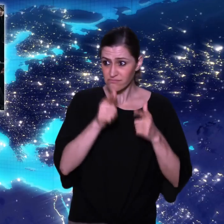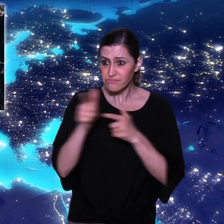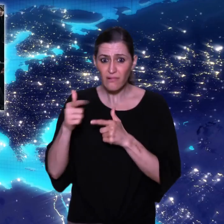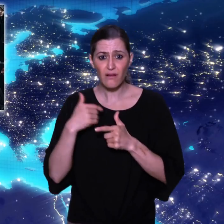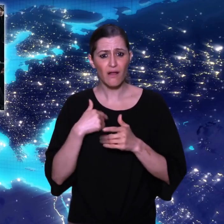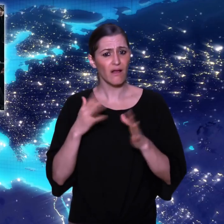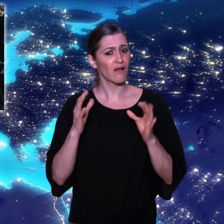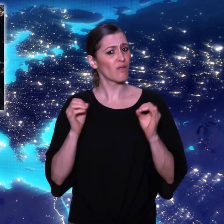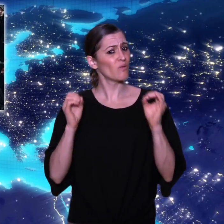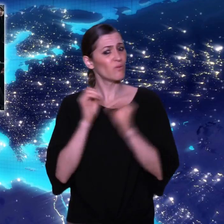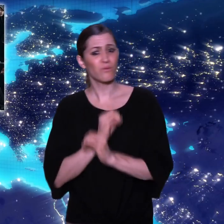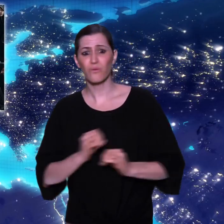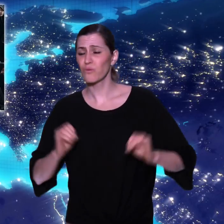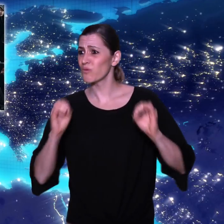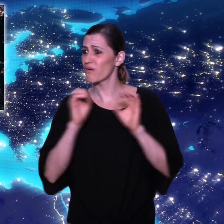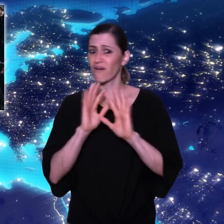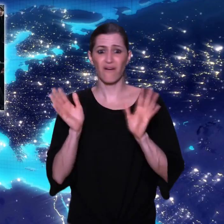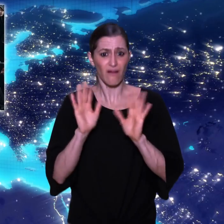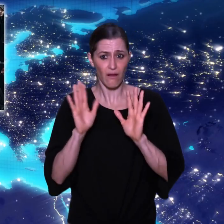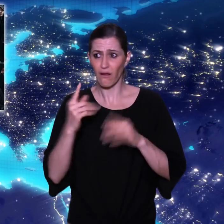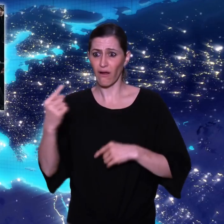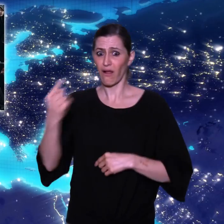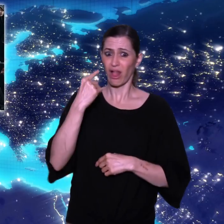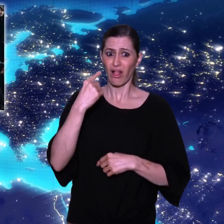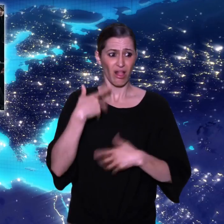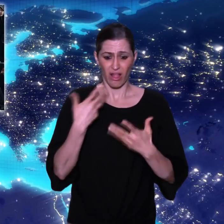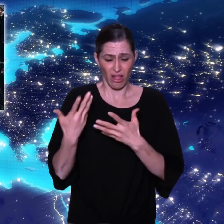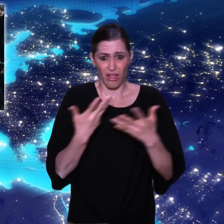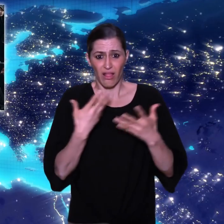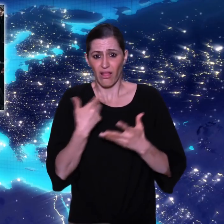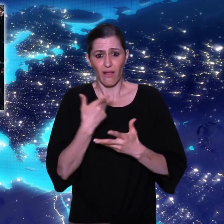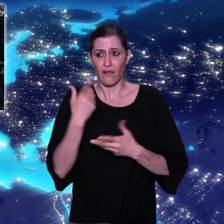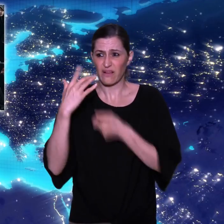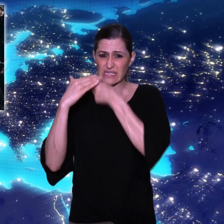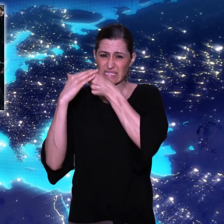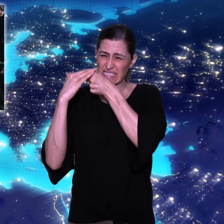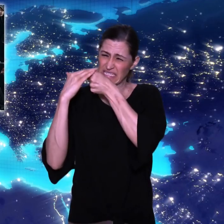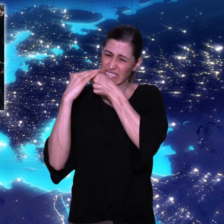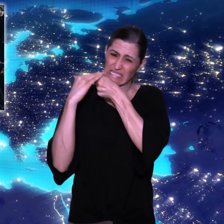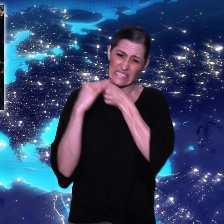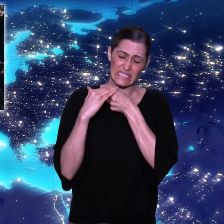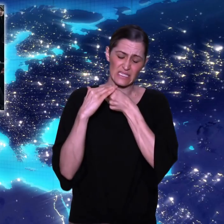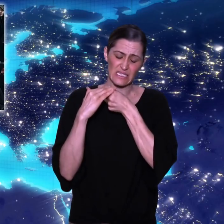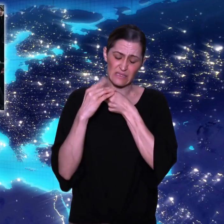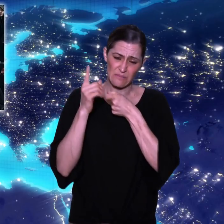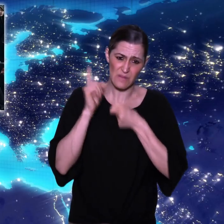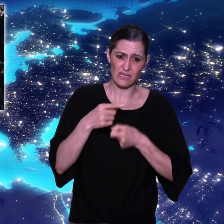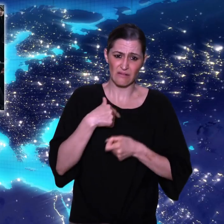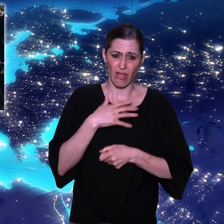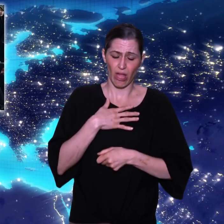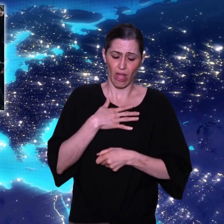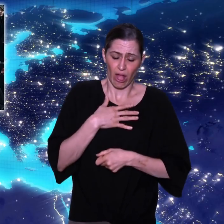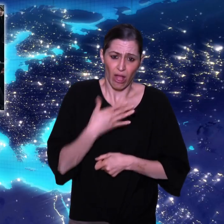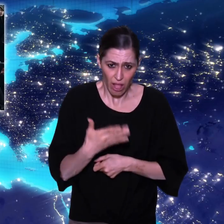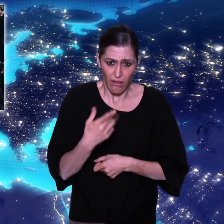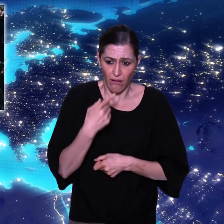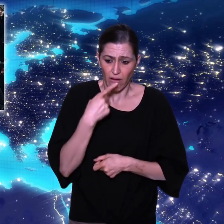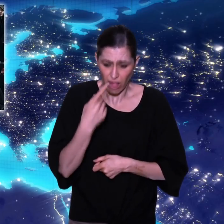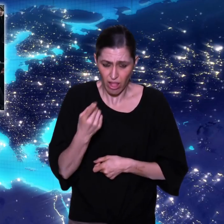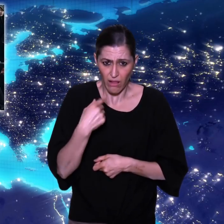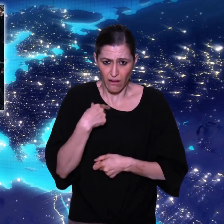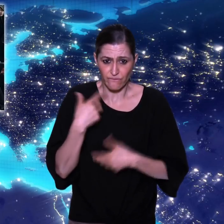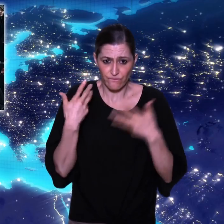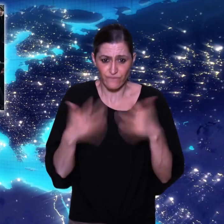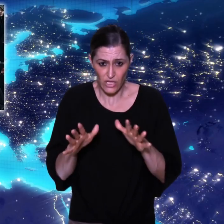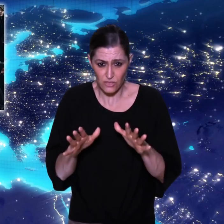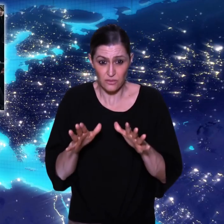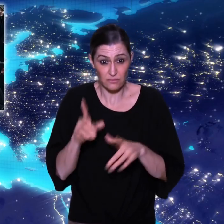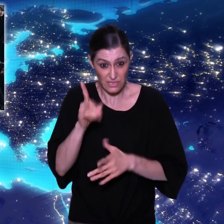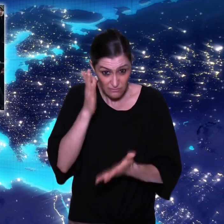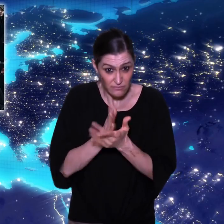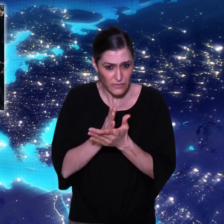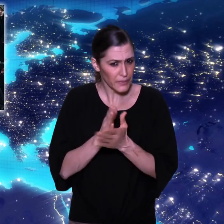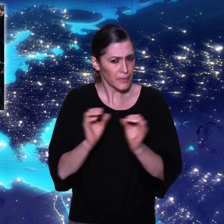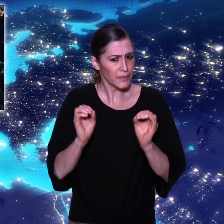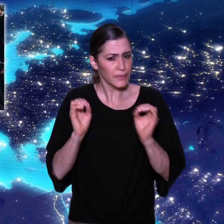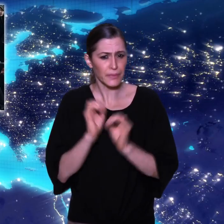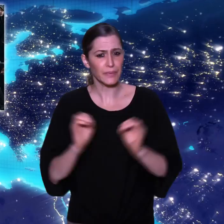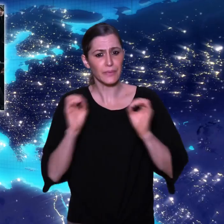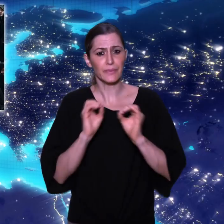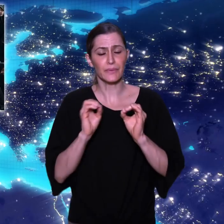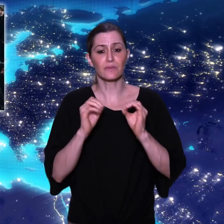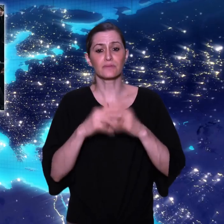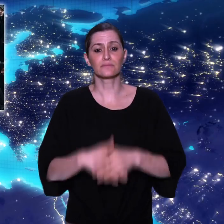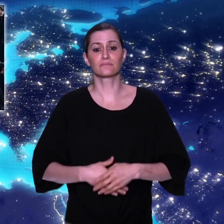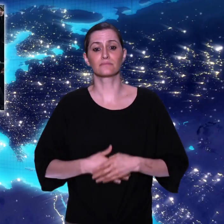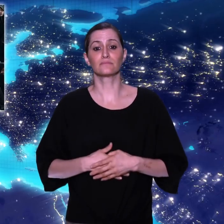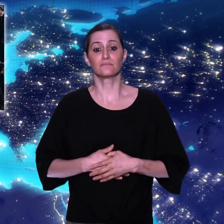Qureiris denied the charges saying he confessed to the